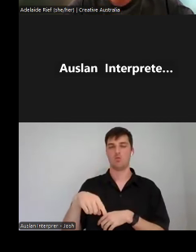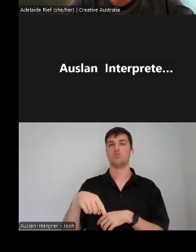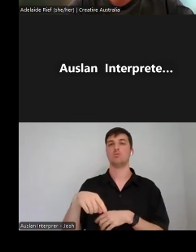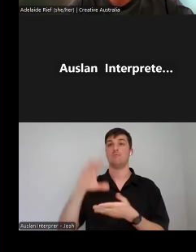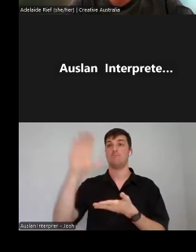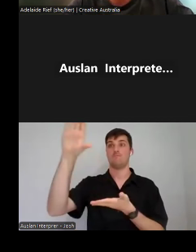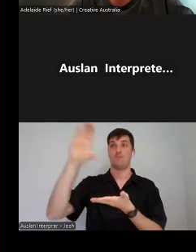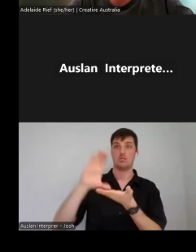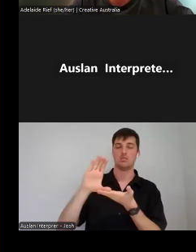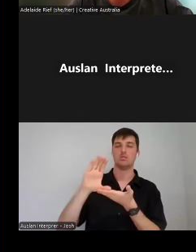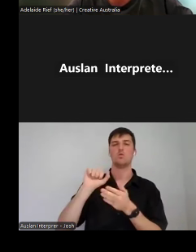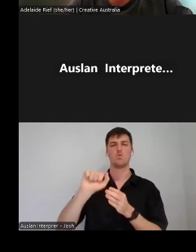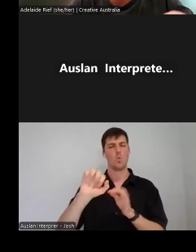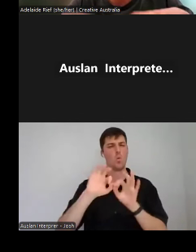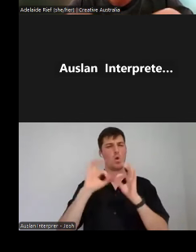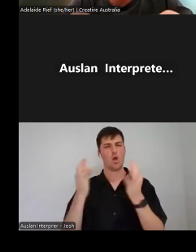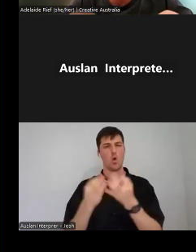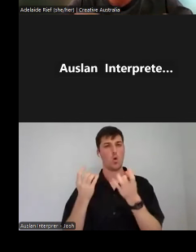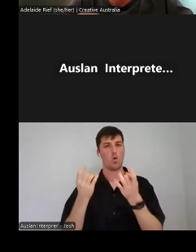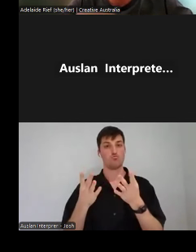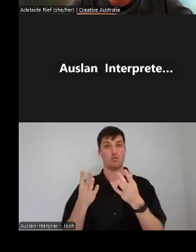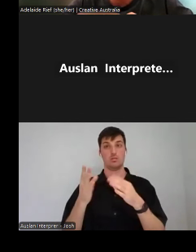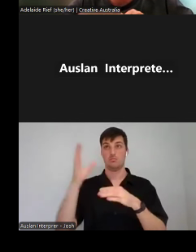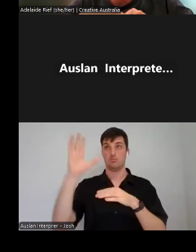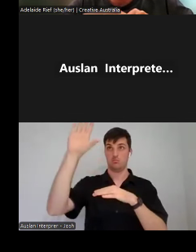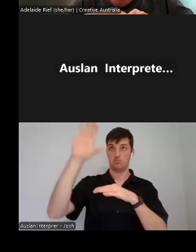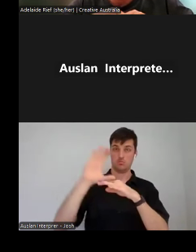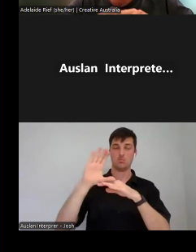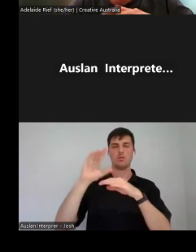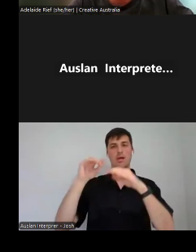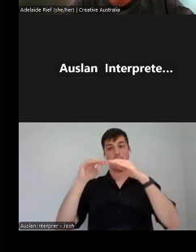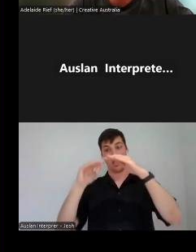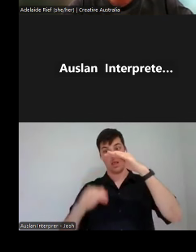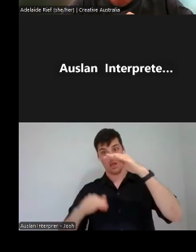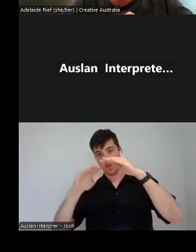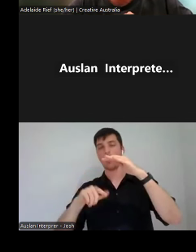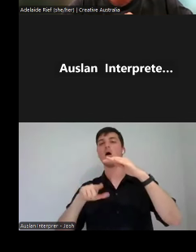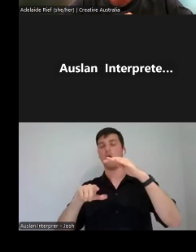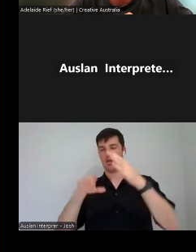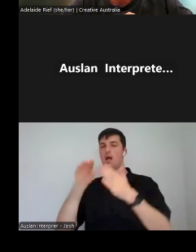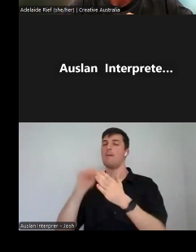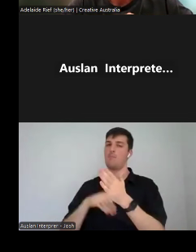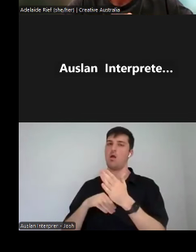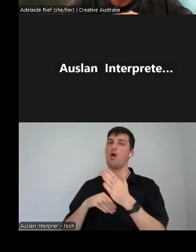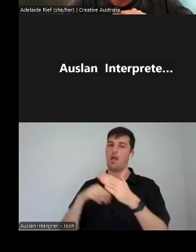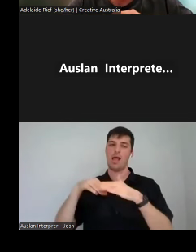one of those organisations and you receive less than $800,000, you are welcome to apply. If you